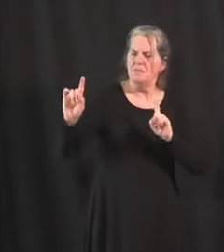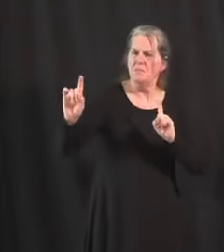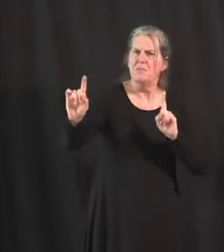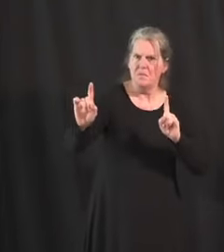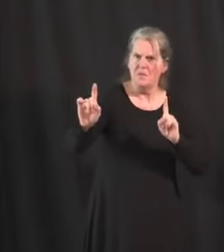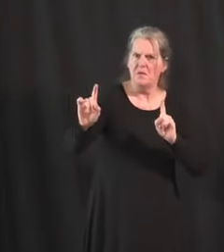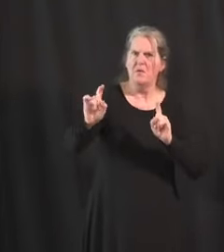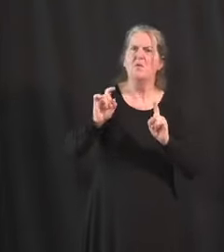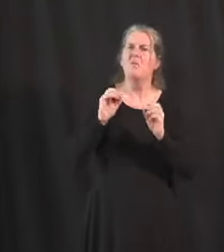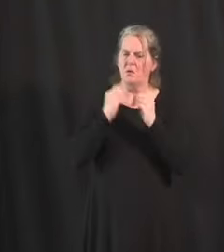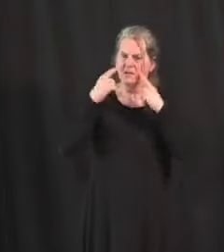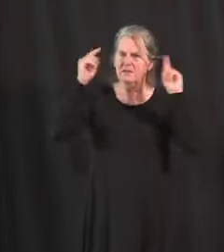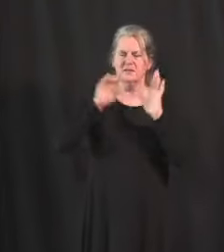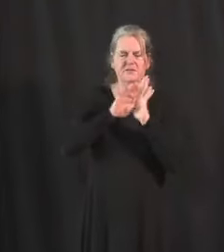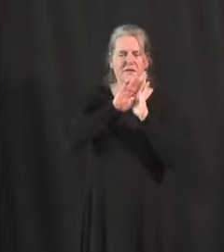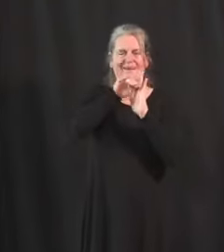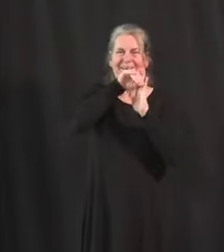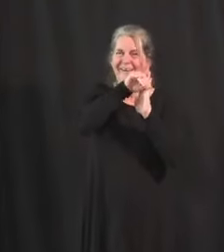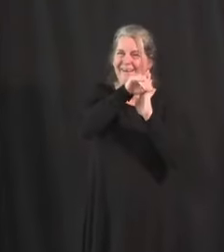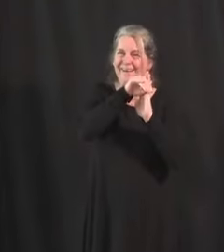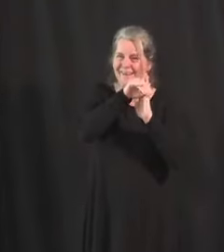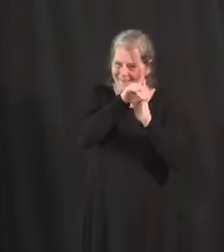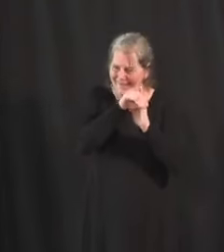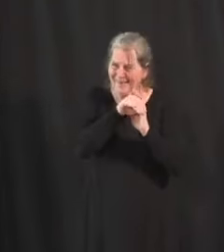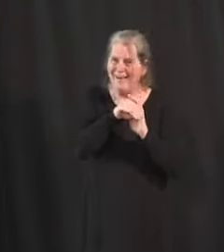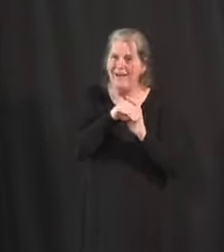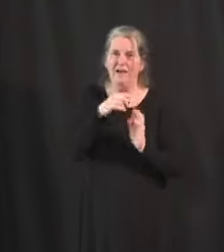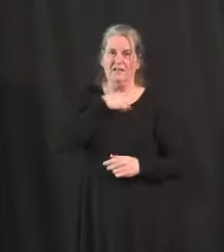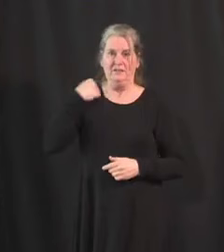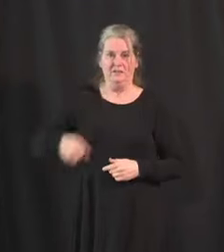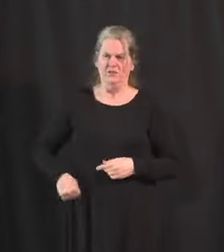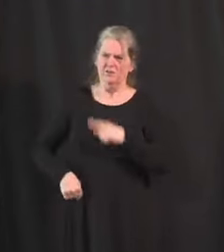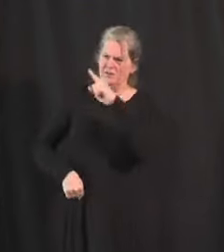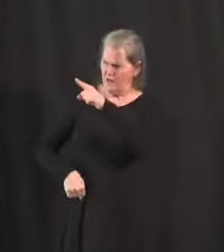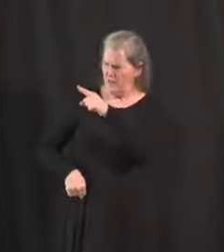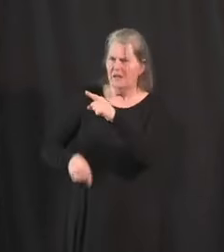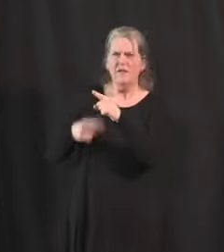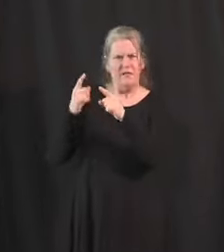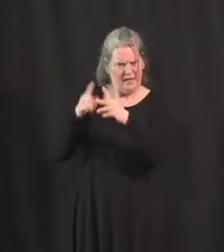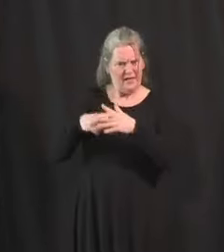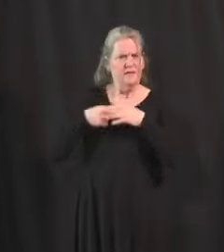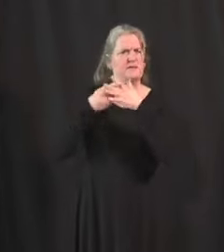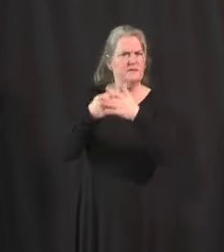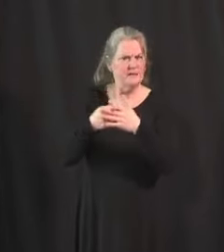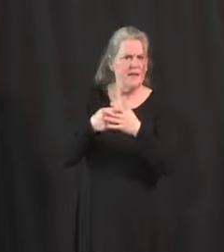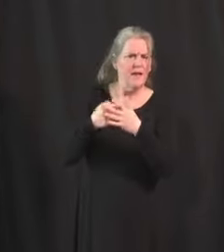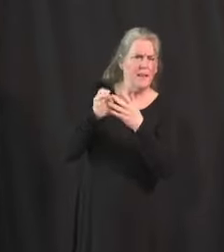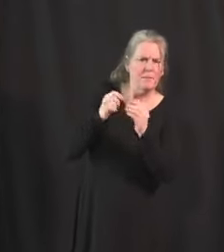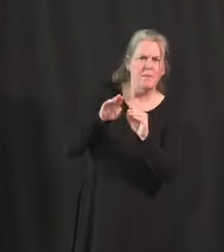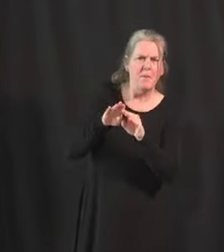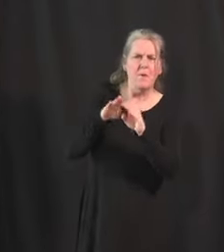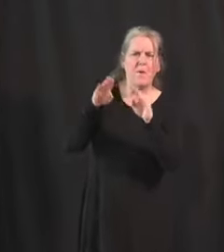WE SEE WUHAN NOW CELEBRATING AS THEY START GINGERLY TO OPEN UP THEIR SOCIETY AGAIN.